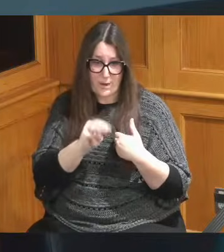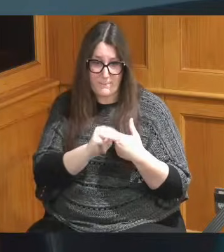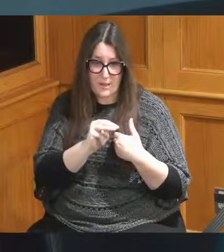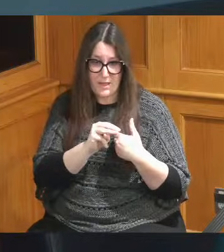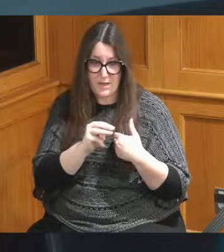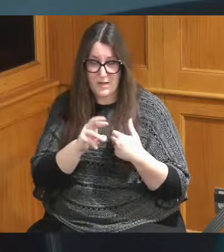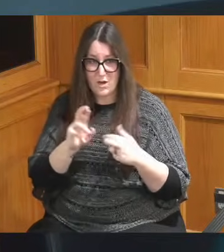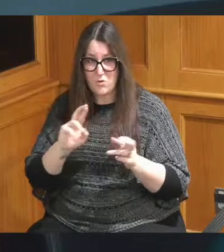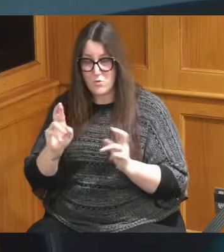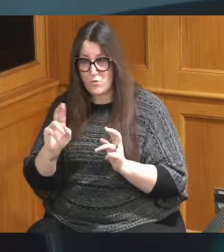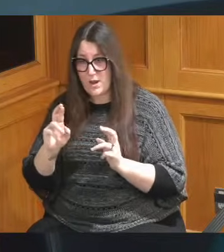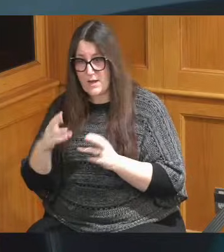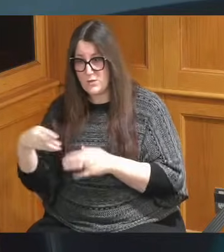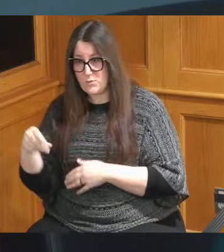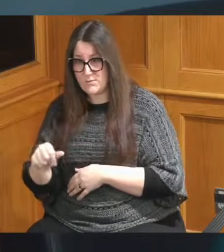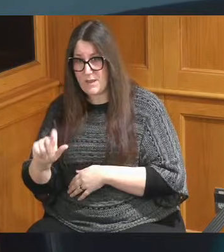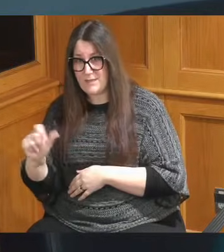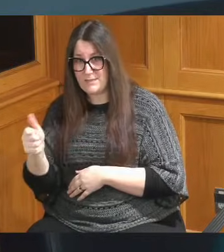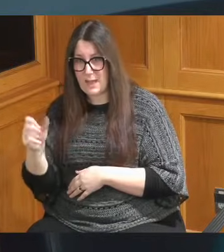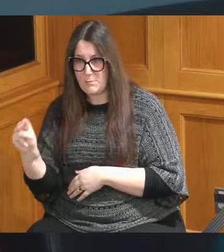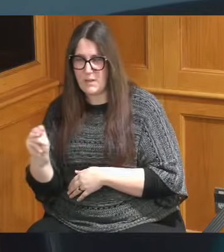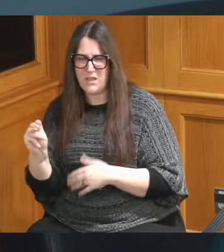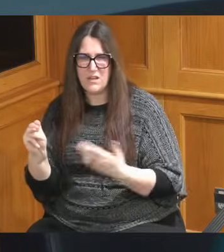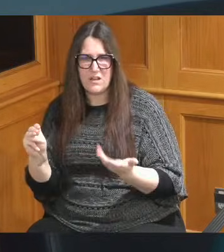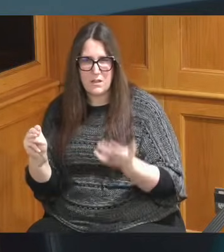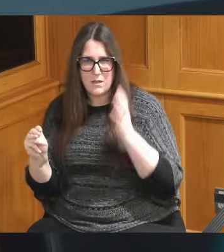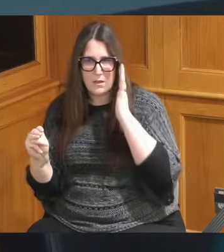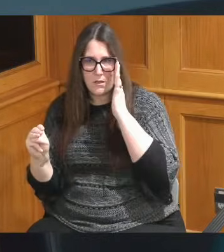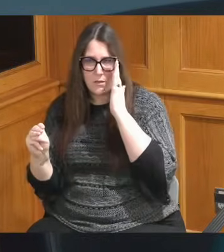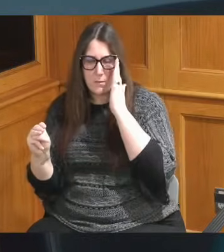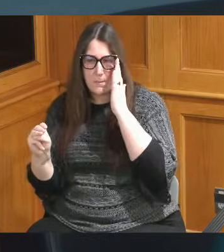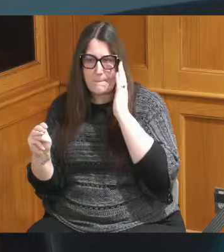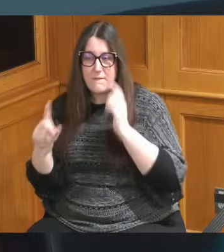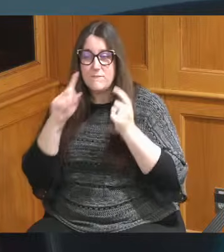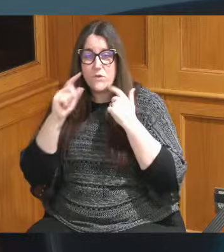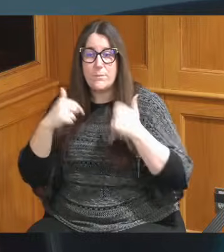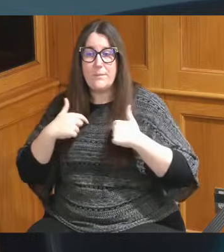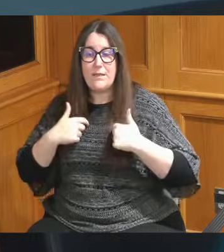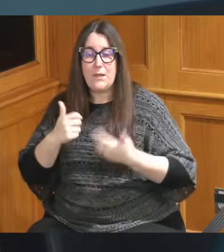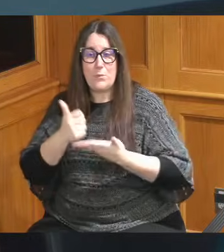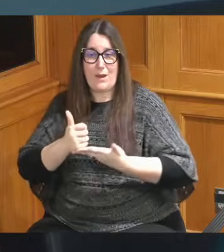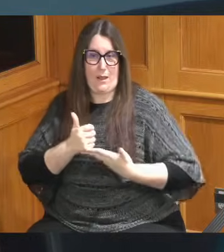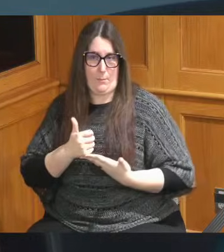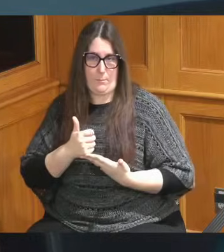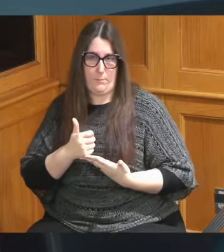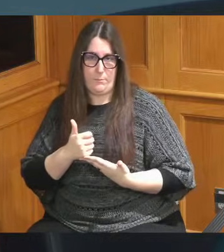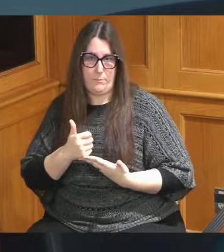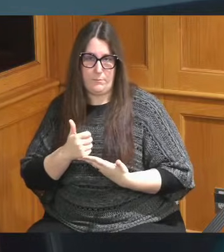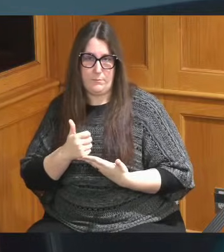getting ready spend another 10 million. That can maybe for me it would help me make a a better